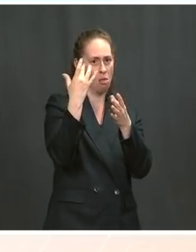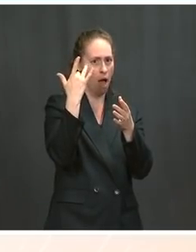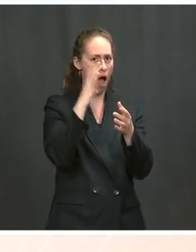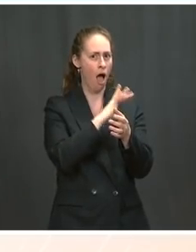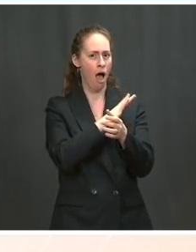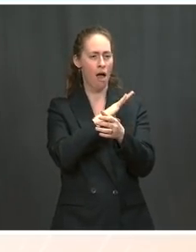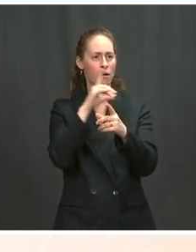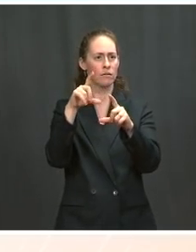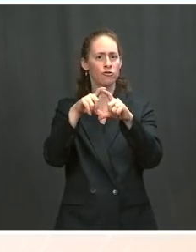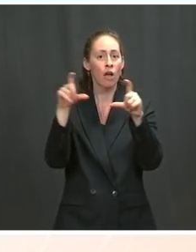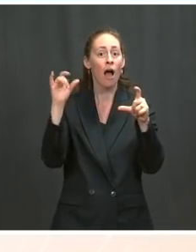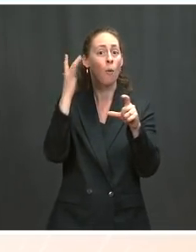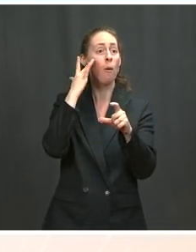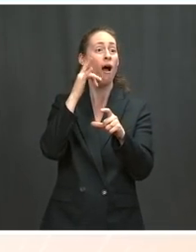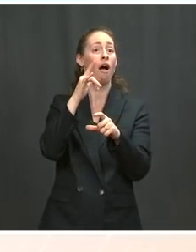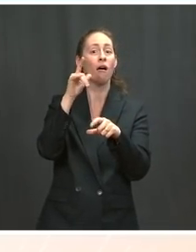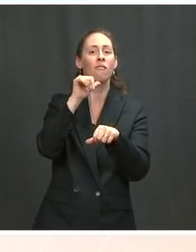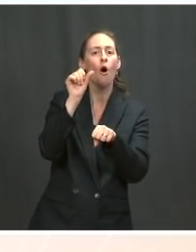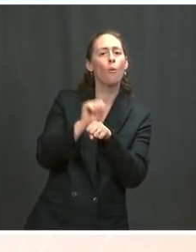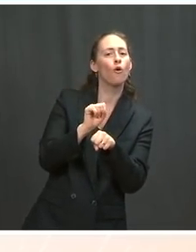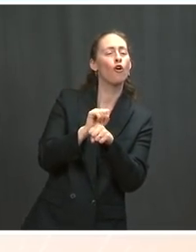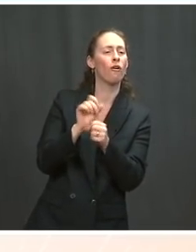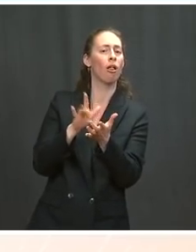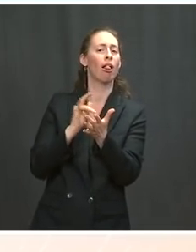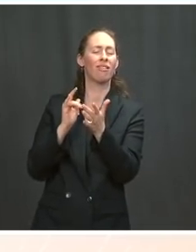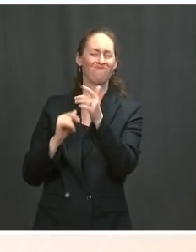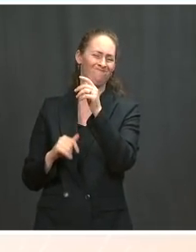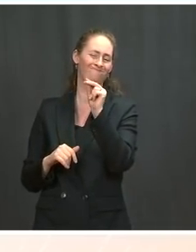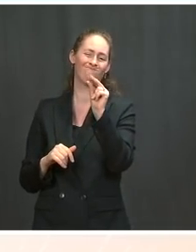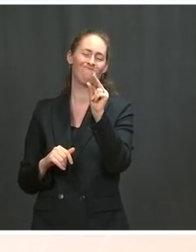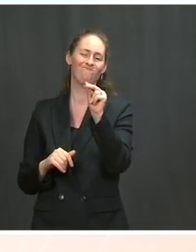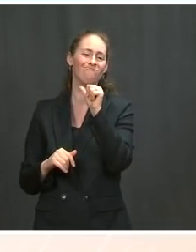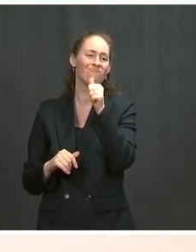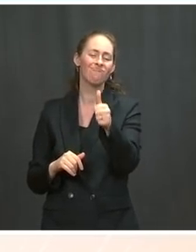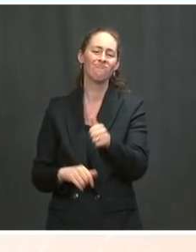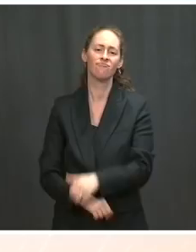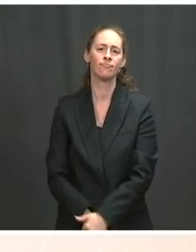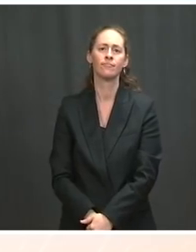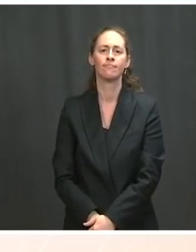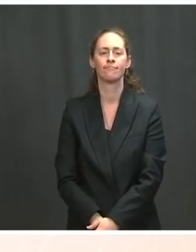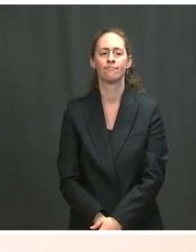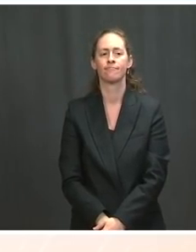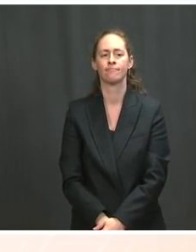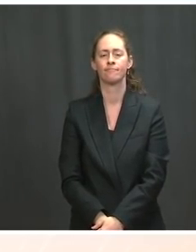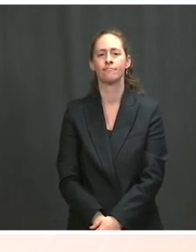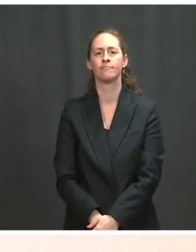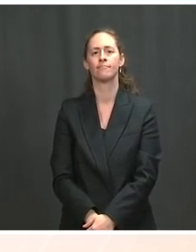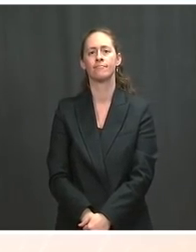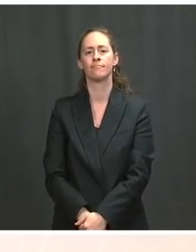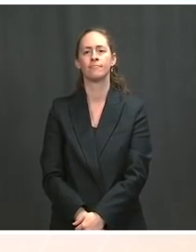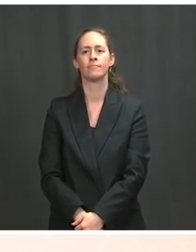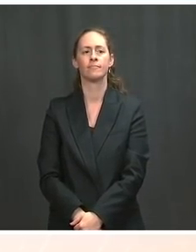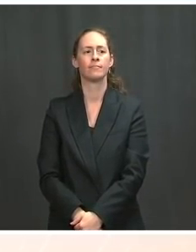The Press: One more question: How will the President deal with the nearly 100 billion in back-rents that would need to be paid